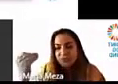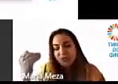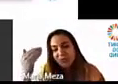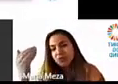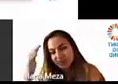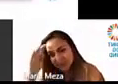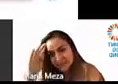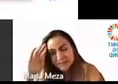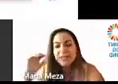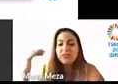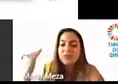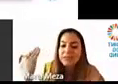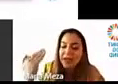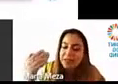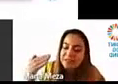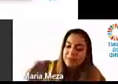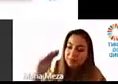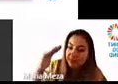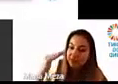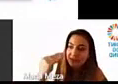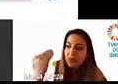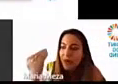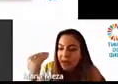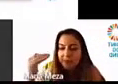that is a document that is established so each initiative will be evaluated